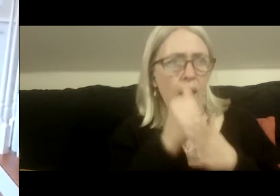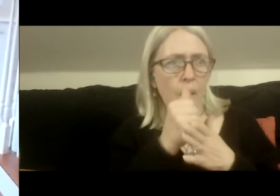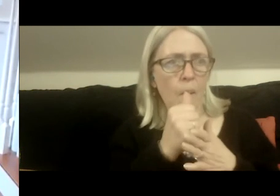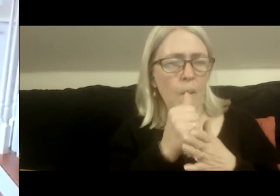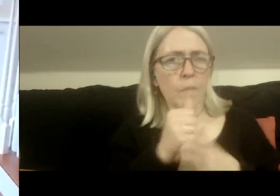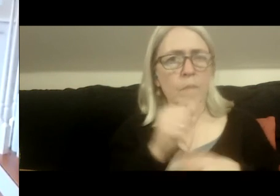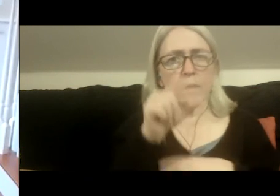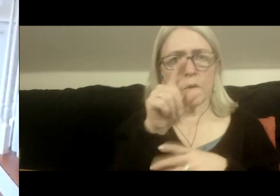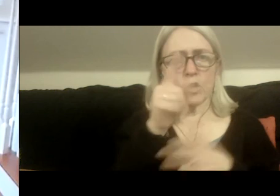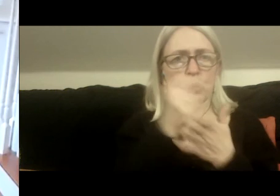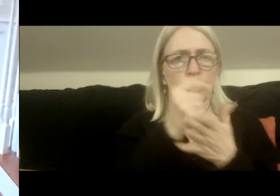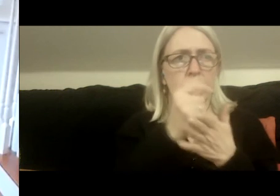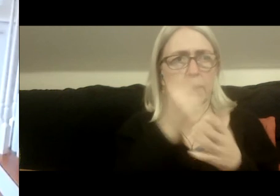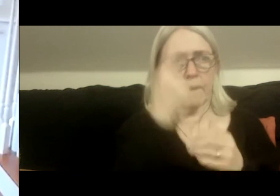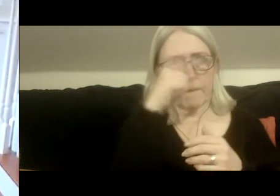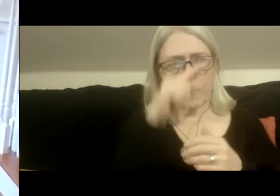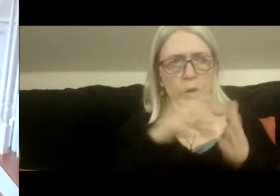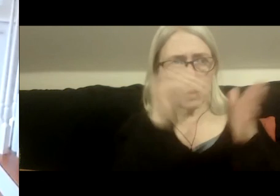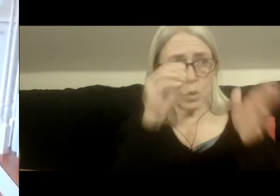And a special COVID-19 response team